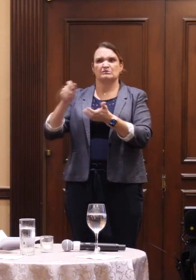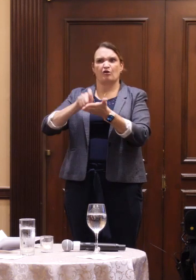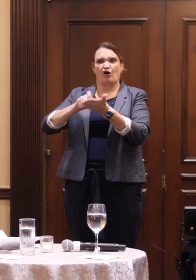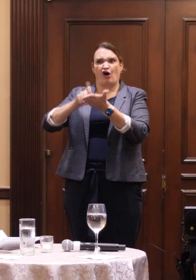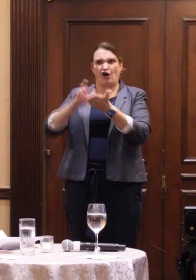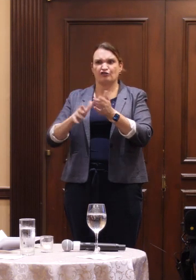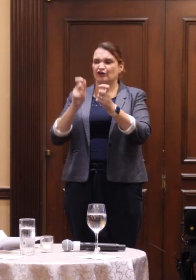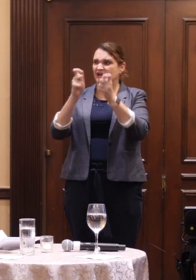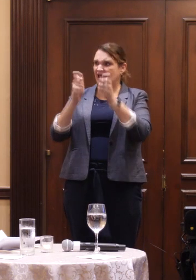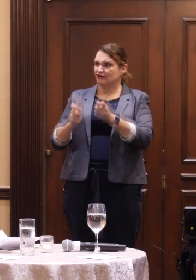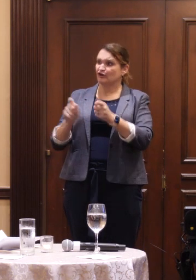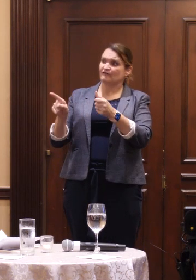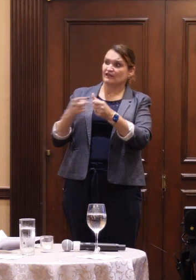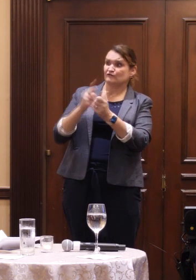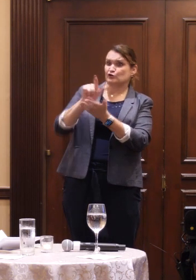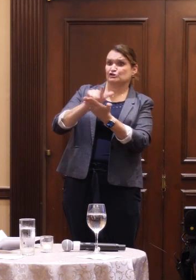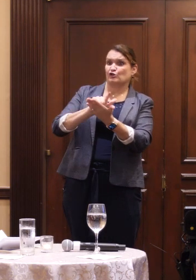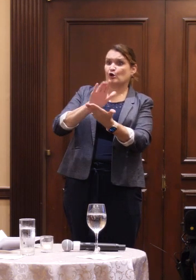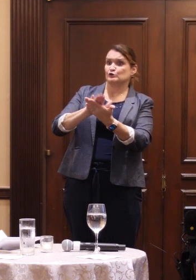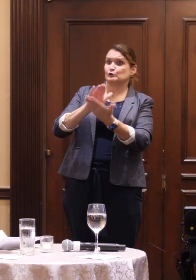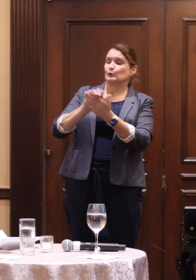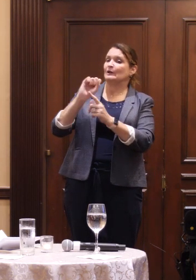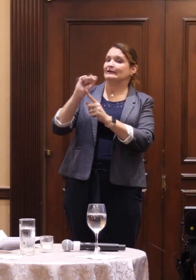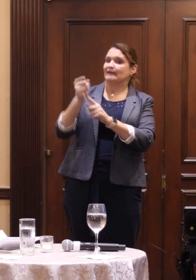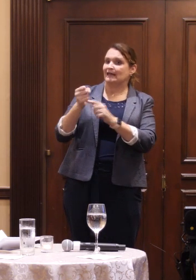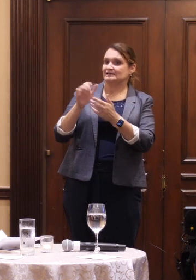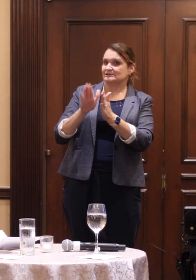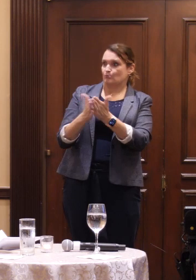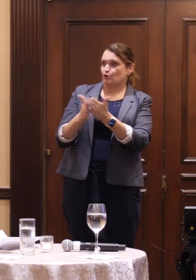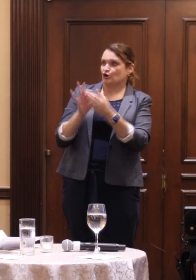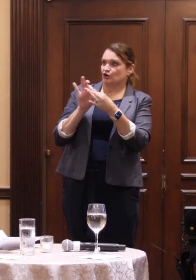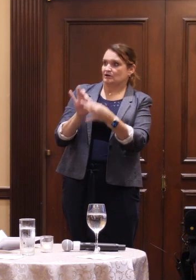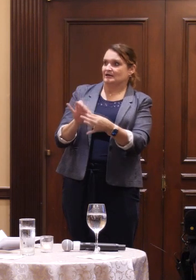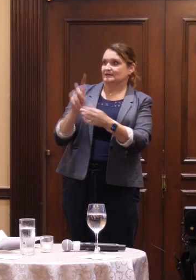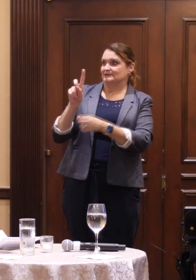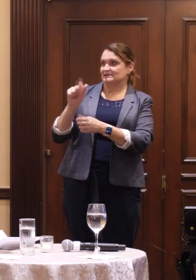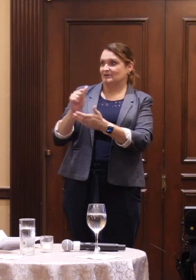the first law school case book on the subject of disability rights the legal rights of handicapped